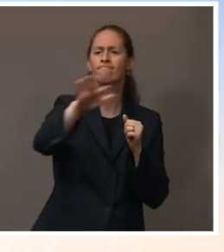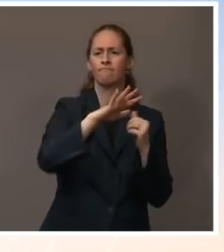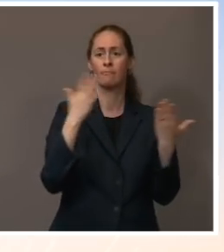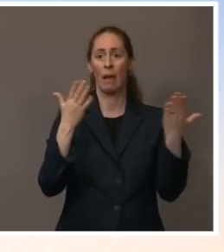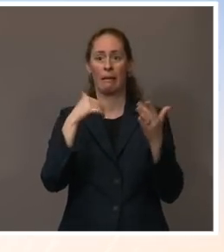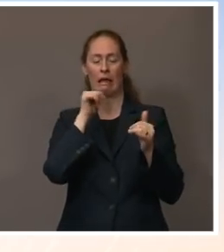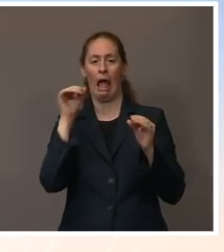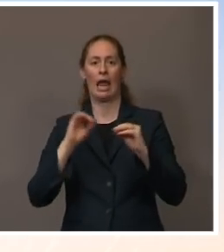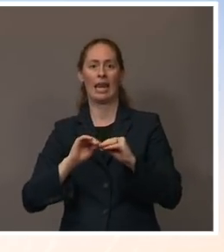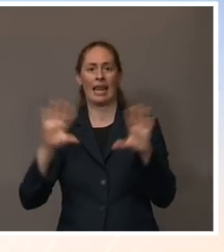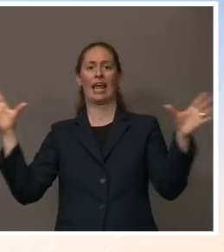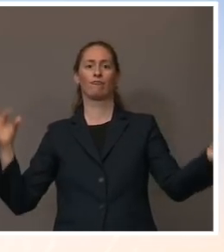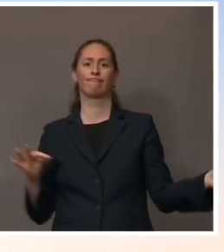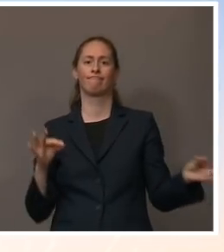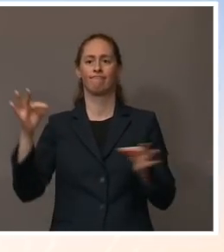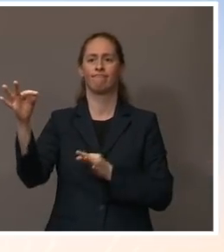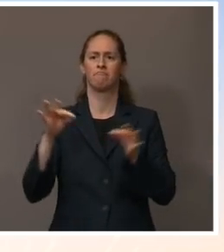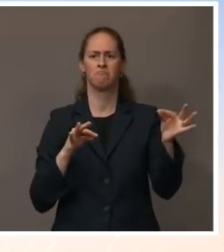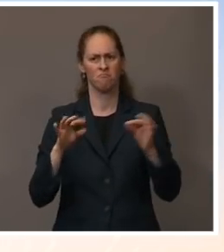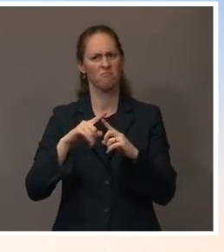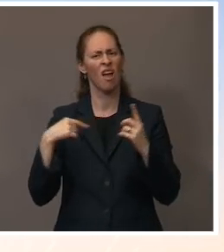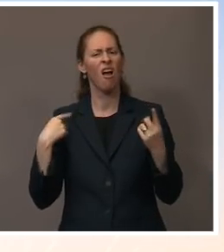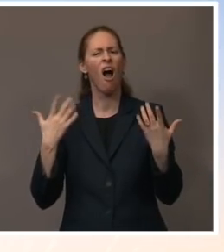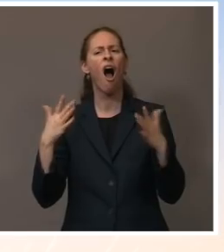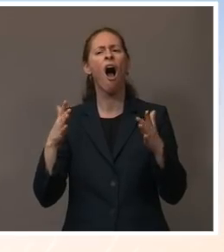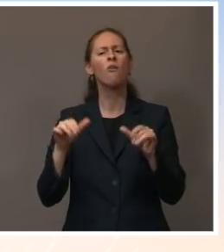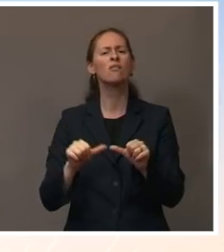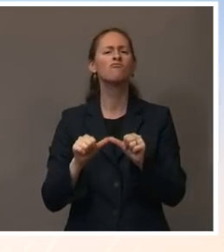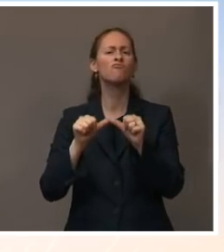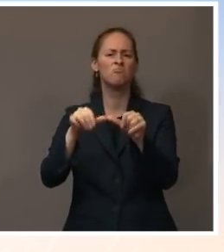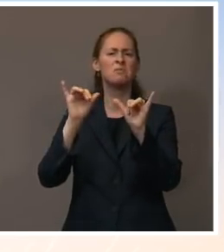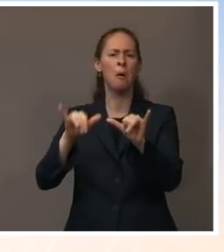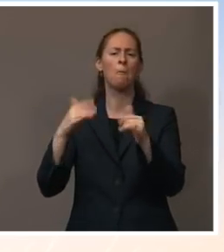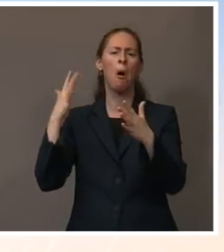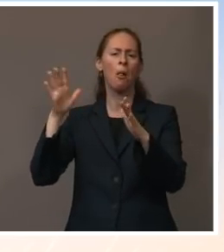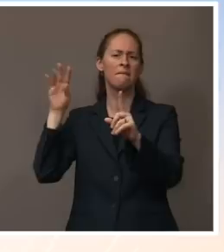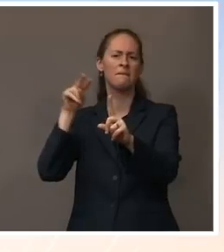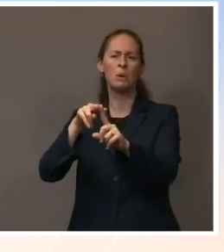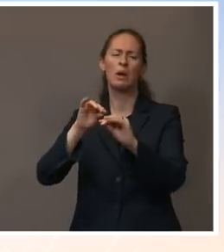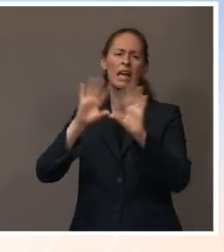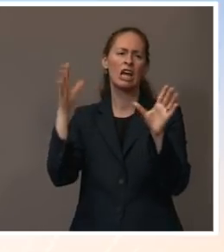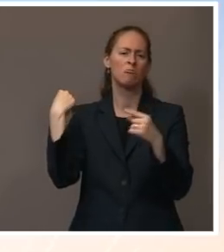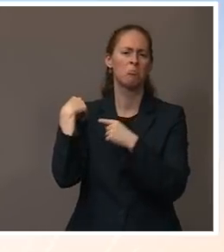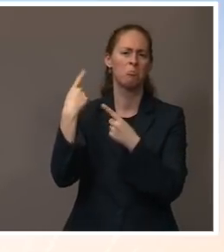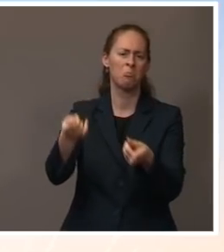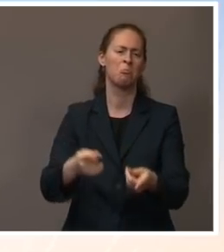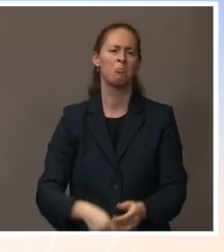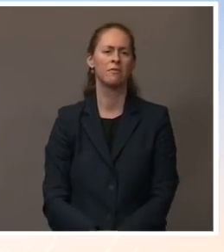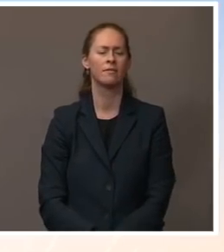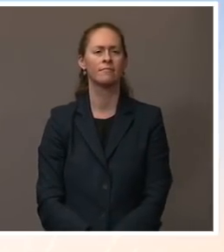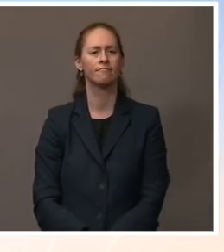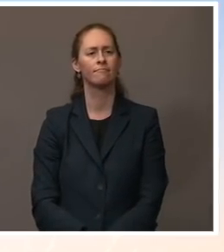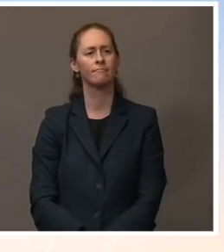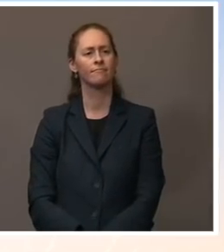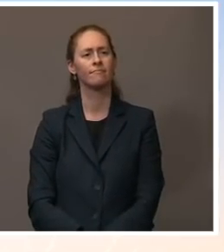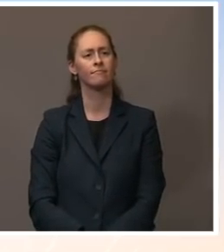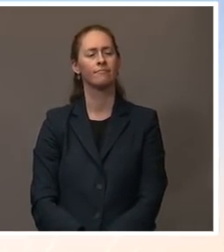but this is a continuation of that, in his view. The Press: Labeling it a speech about crime is certainly different than a speech about gun safety or it -- this is -- this is a different focus.